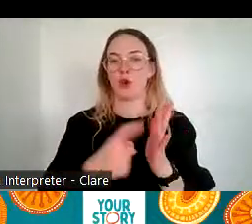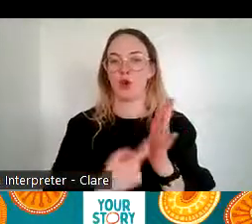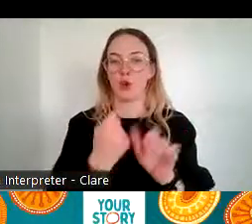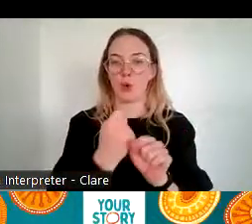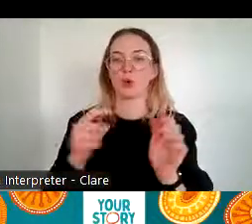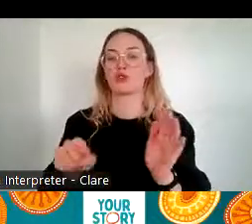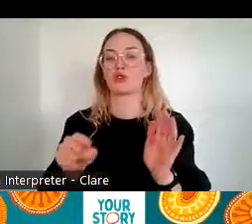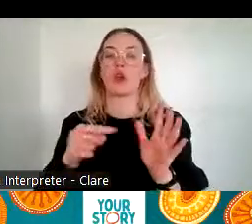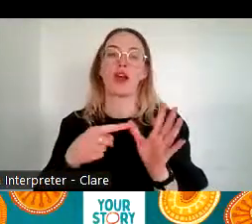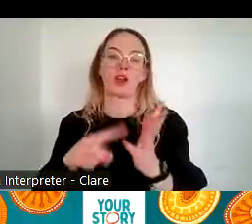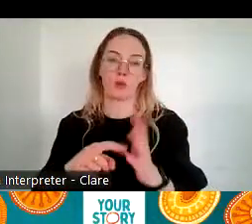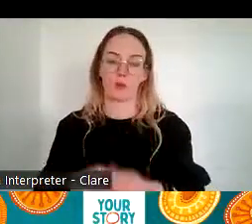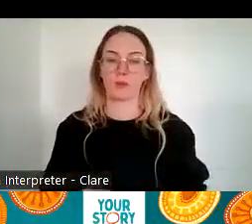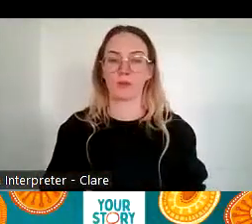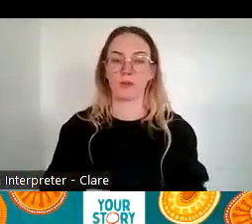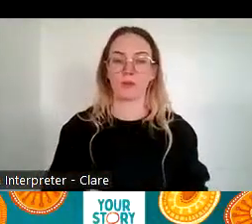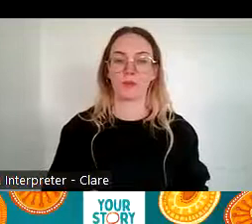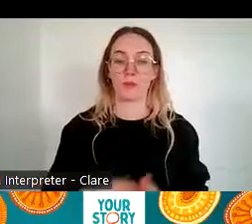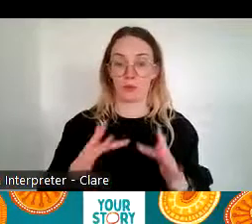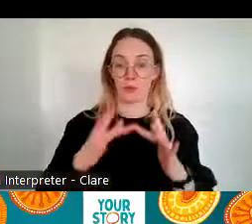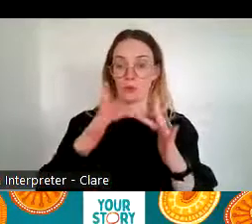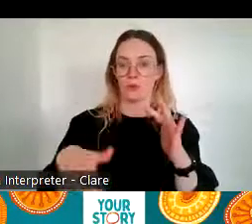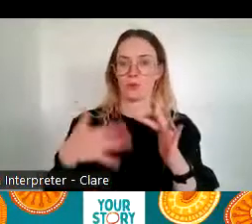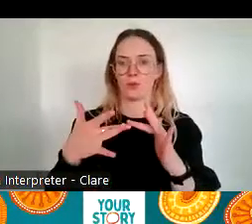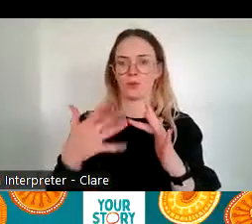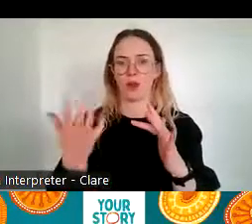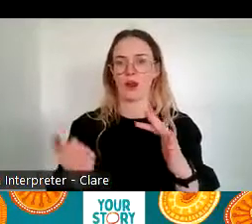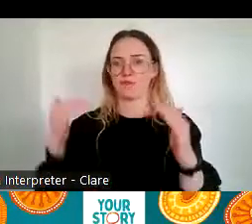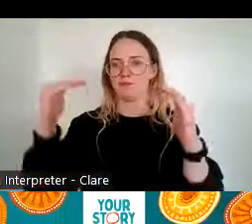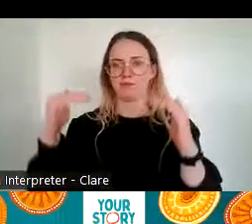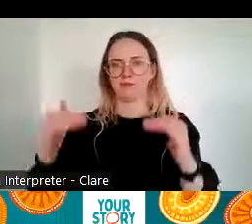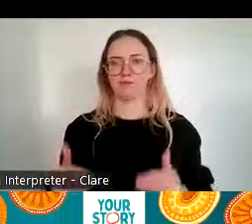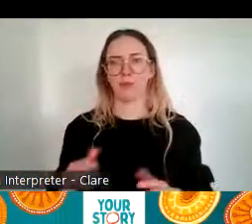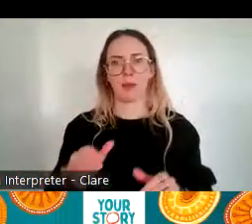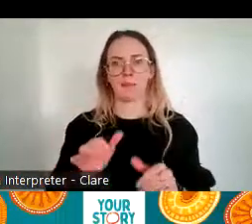website has a range of useful and informative information and